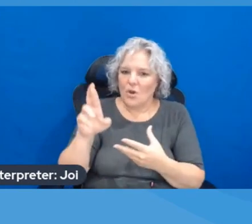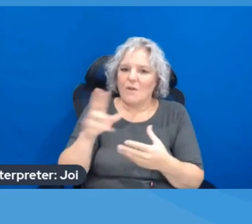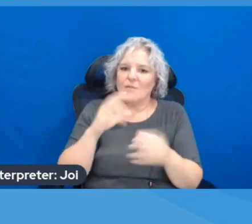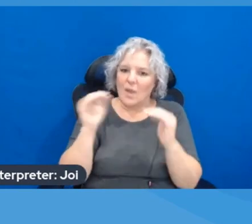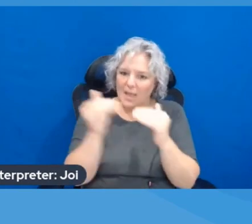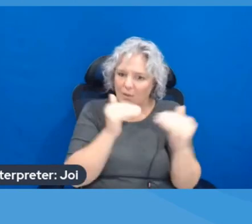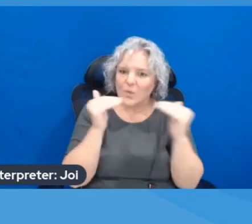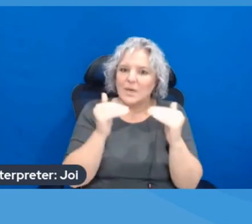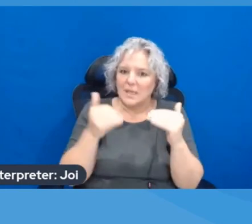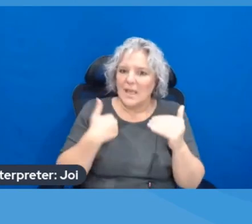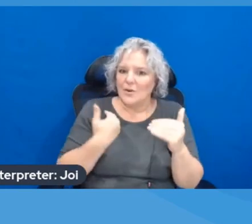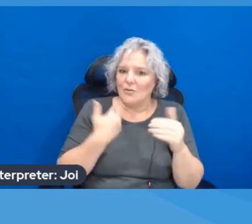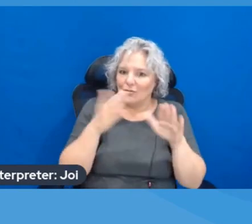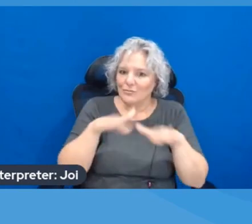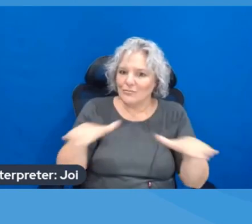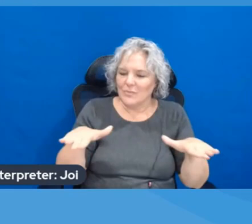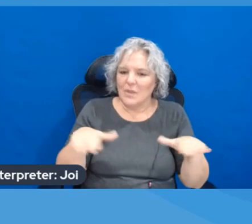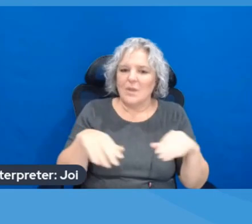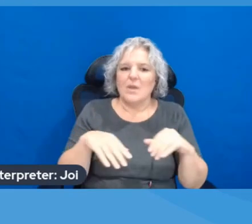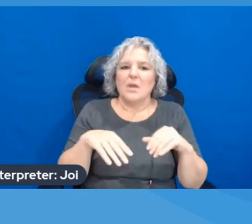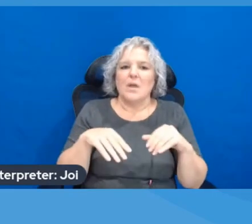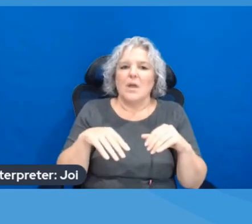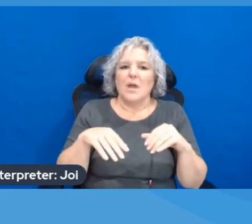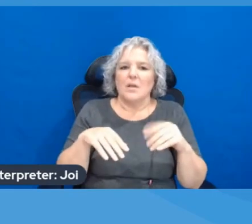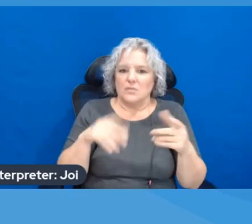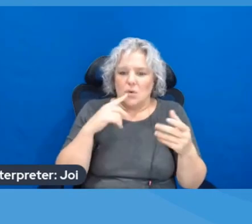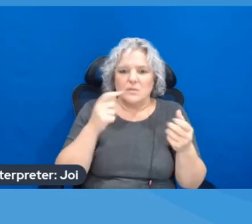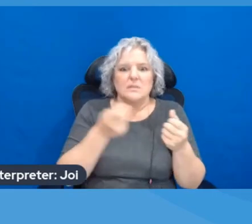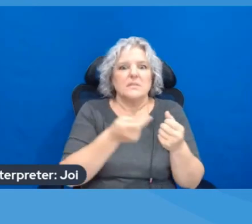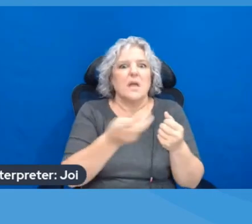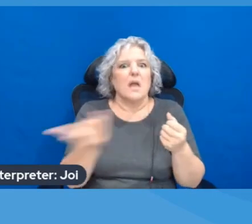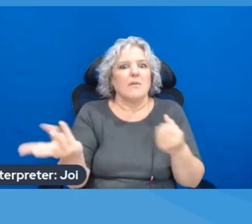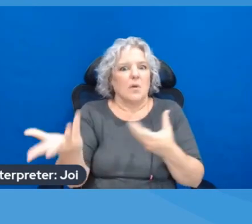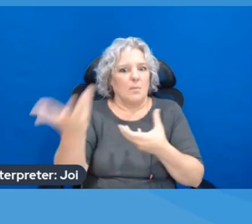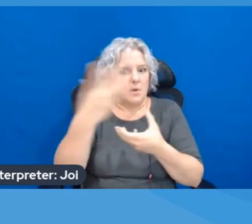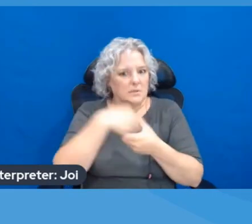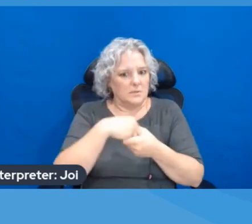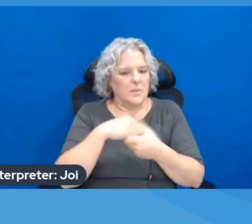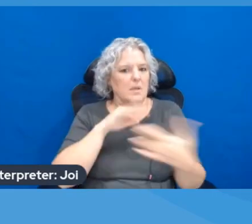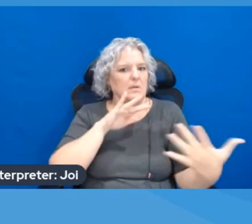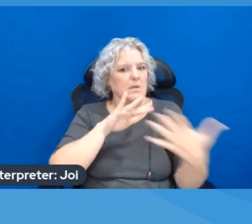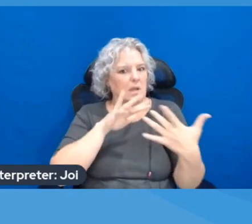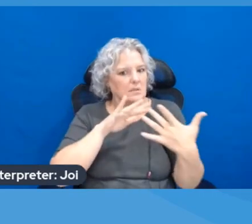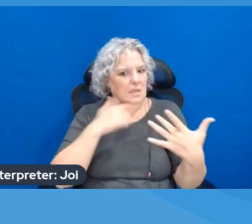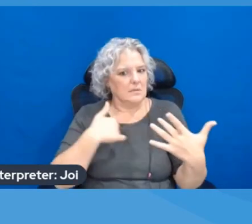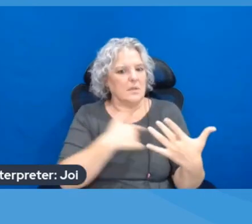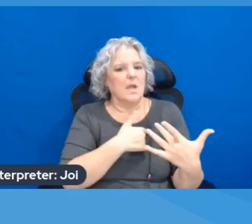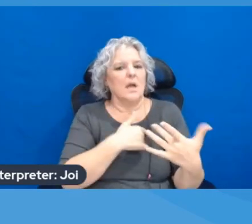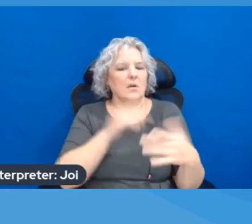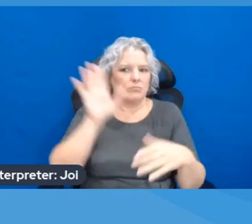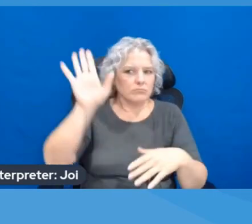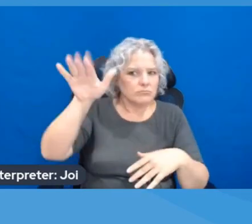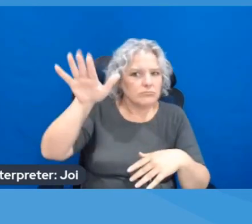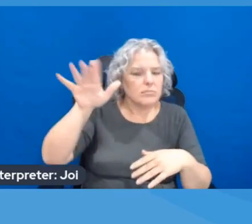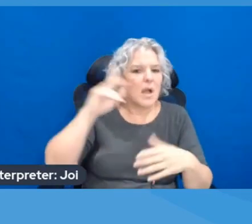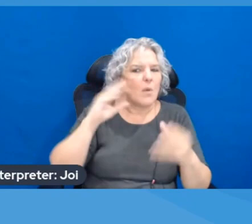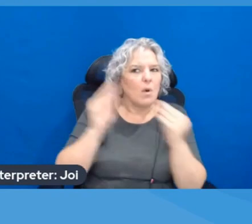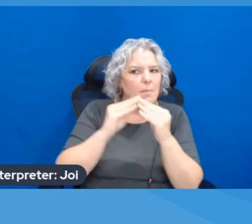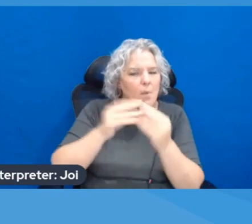So after the series we heard from several participants who reached out expressing interest in wanting to have a deeper understanding of